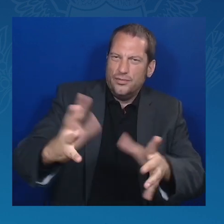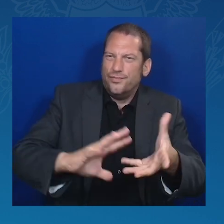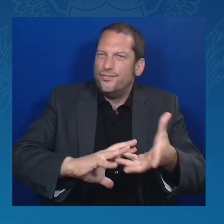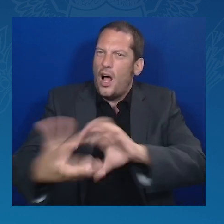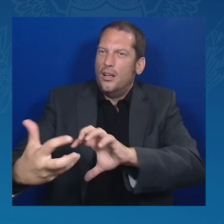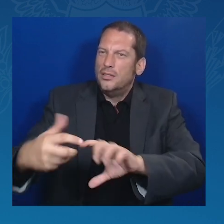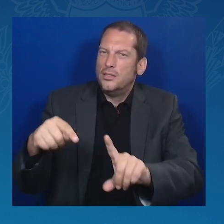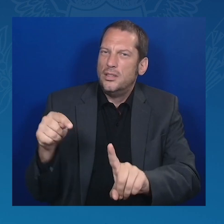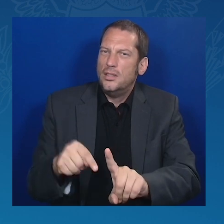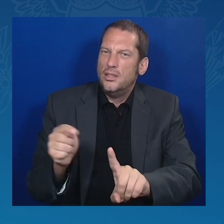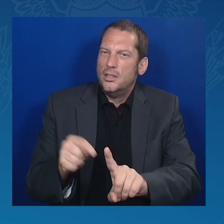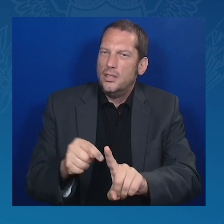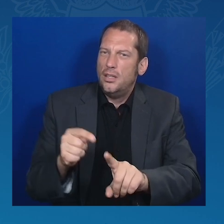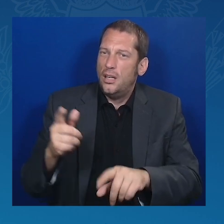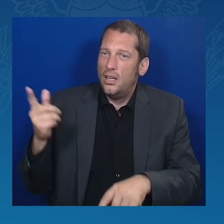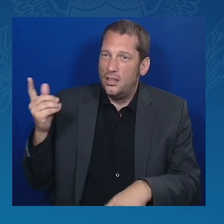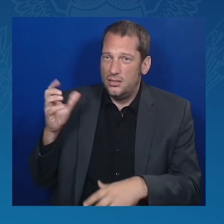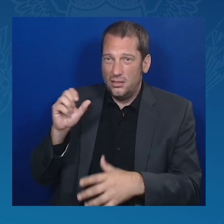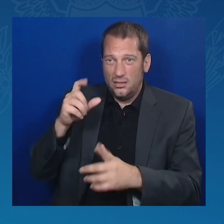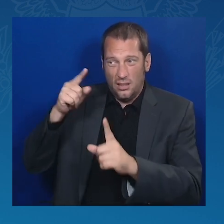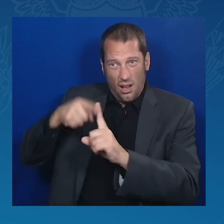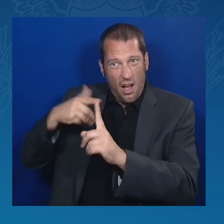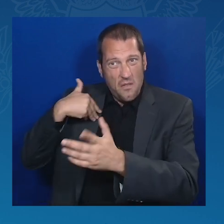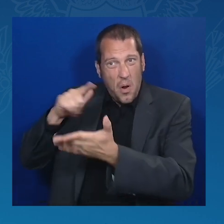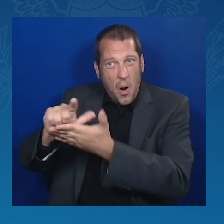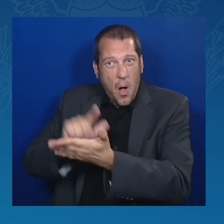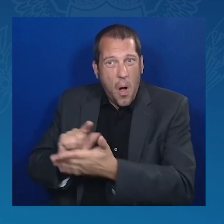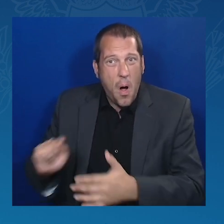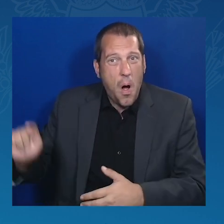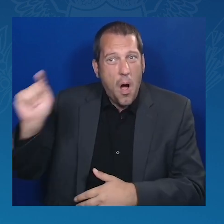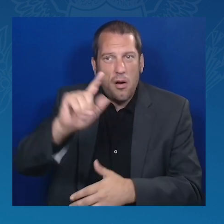which is that someone who has survived a violation